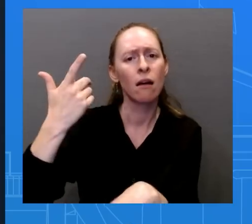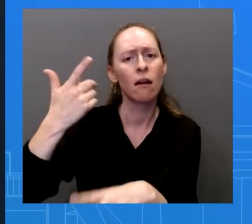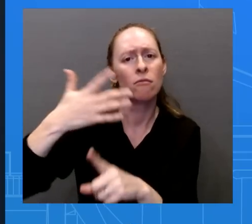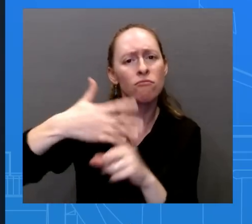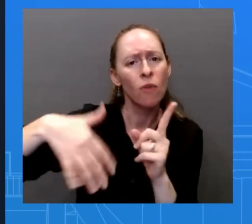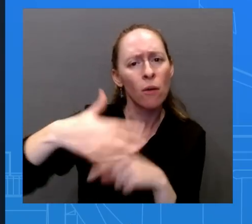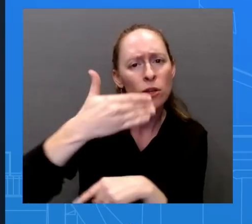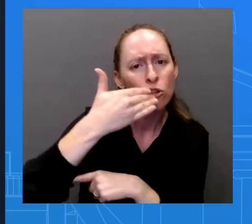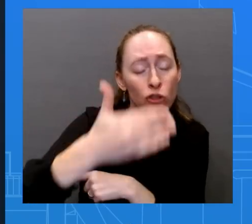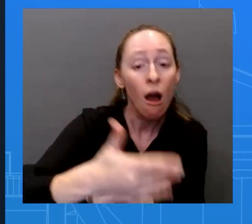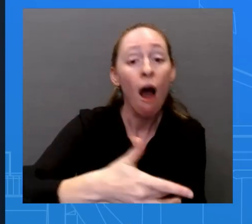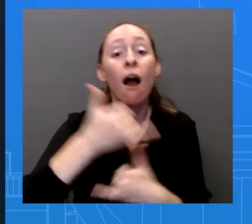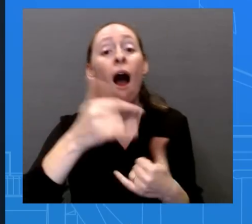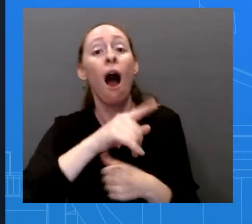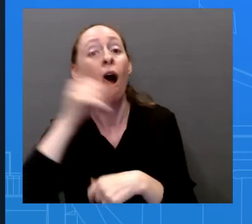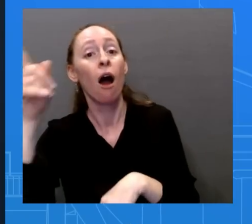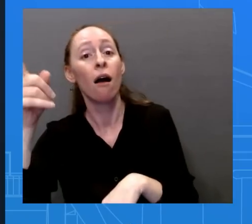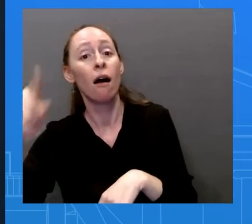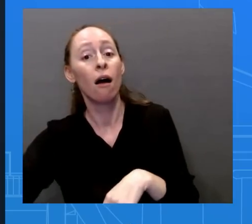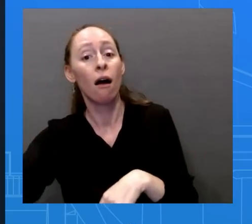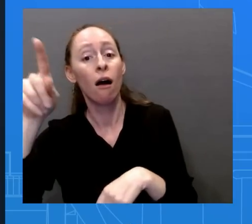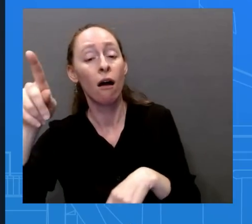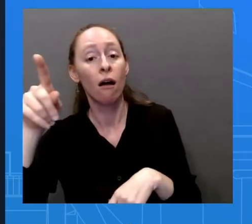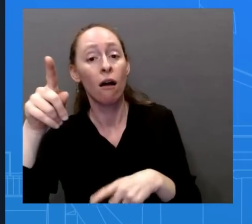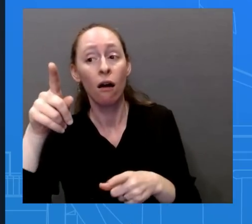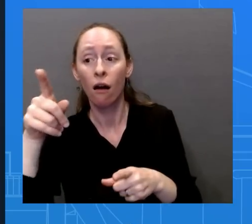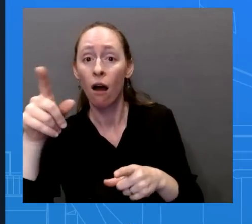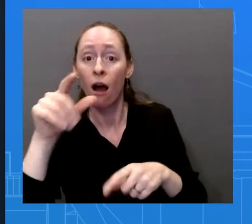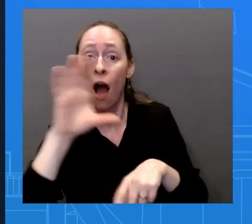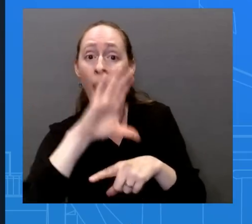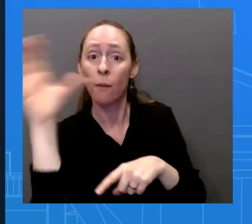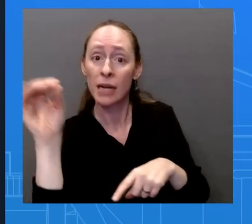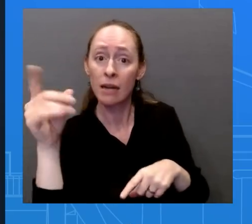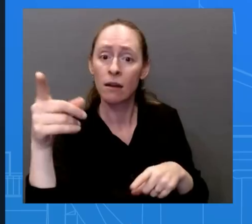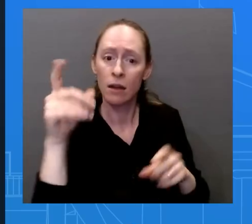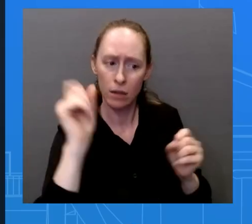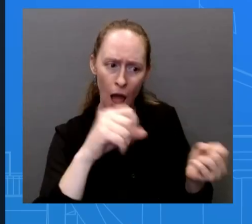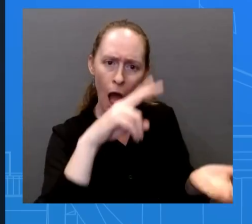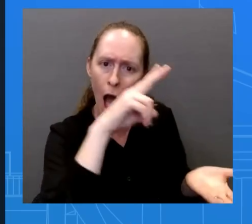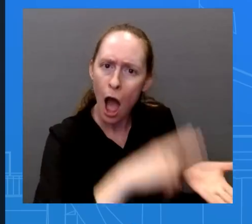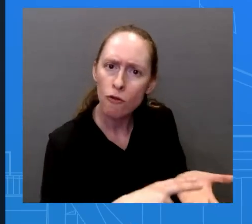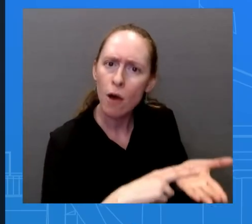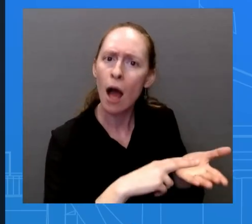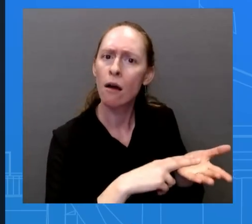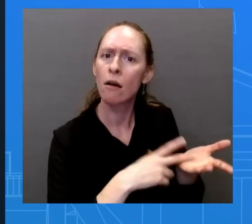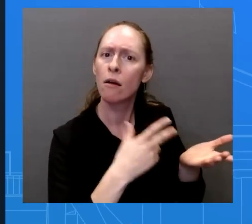a hand in developing. And in addition, the administration will continue to take all appropriate steps